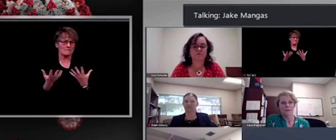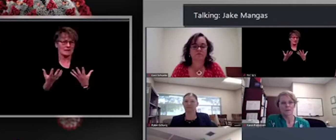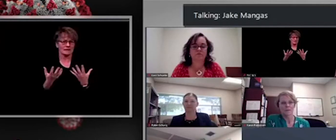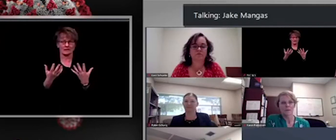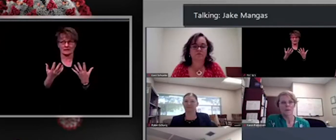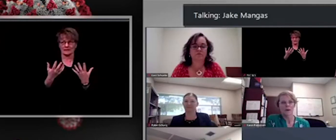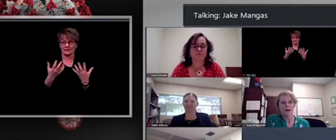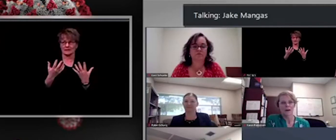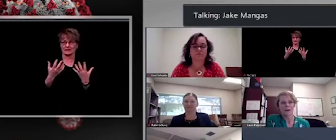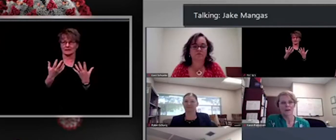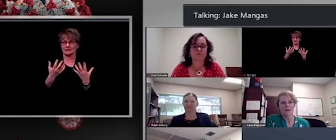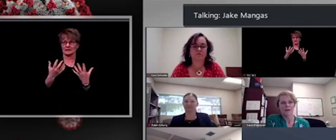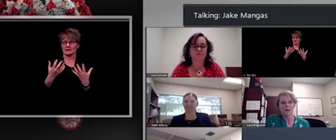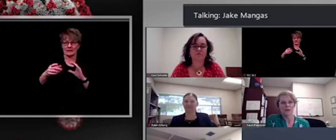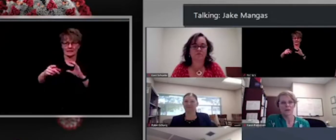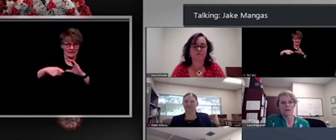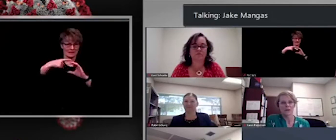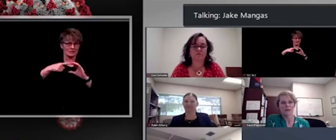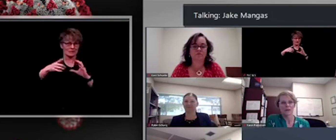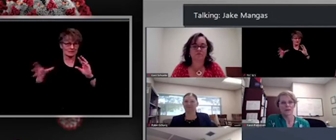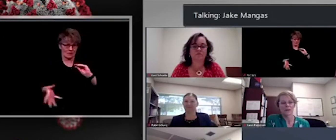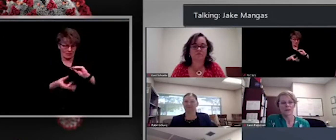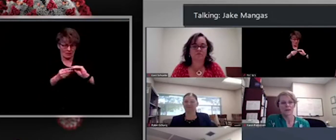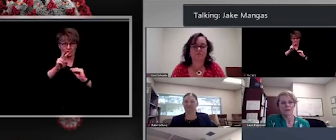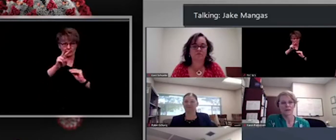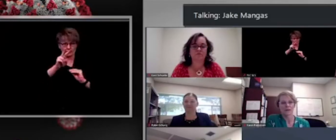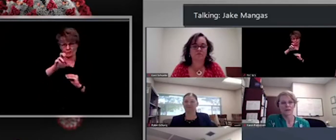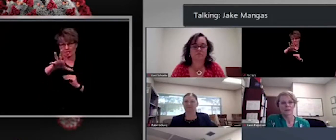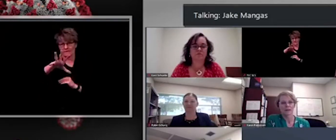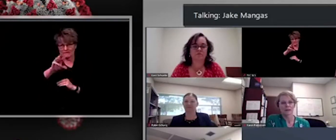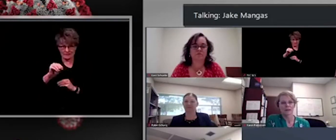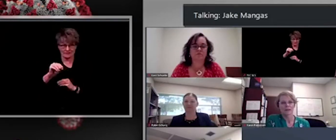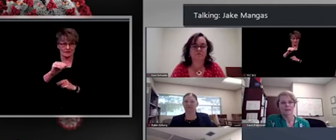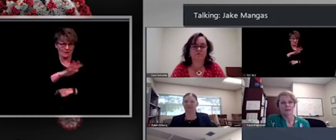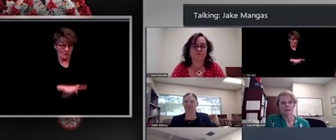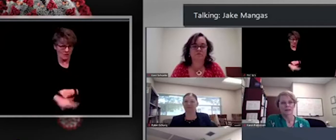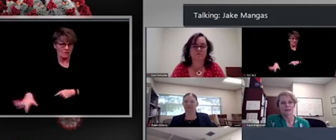we've received in response from businesses across the County, so grateful for the funds